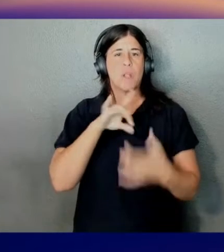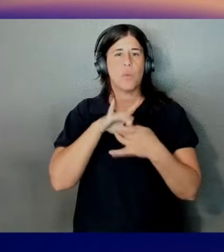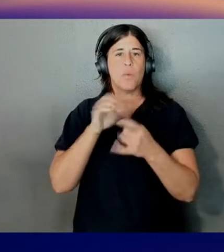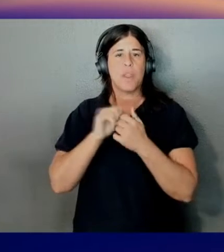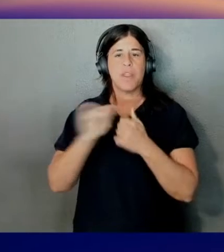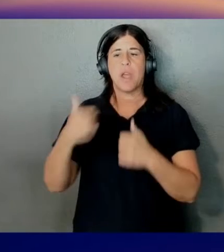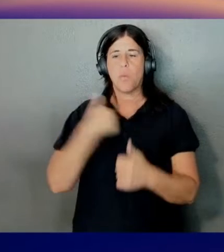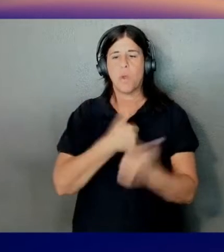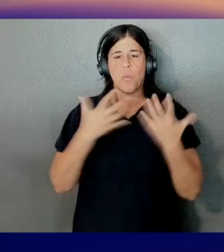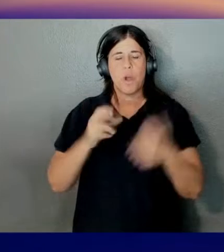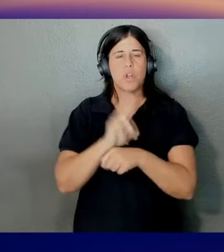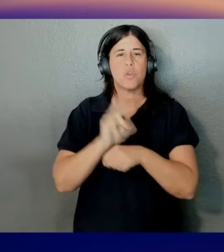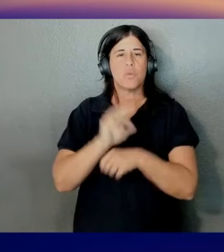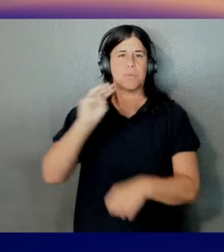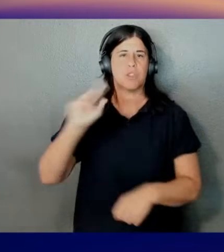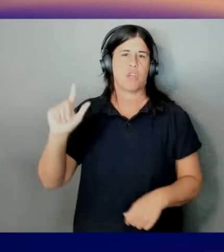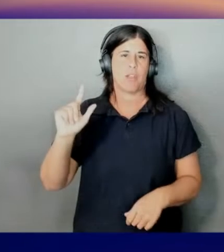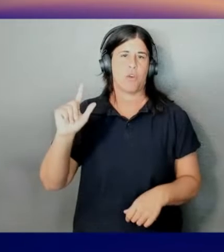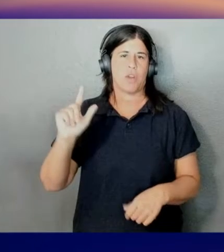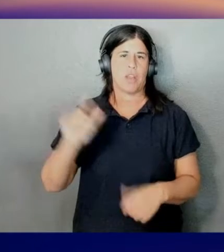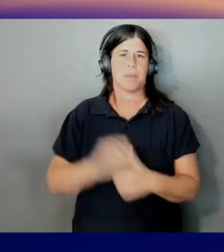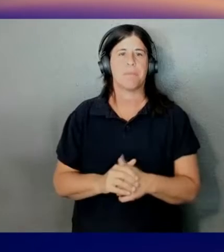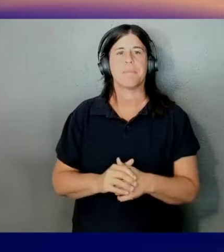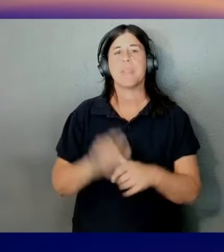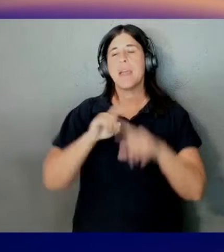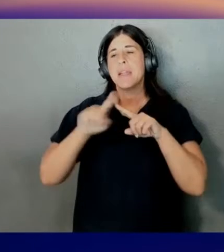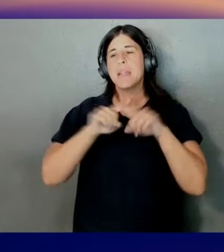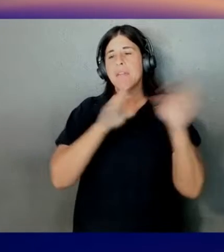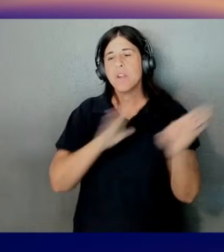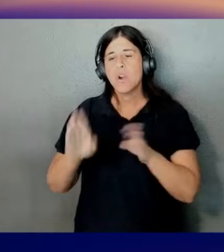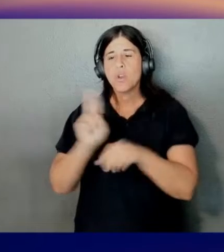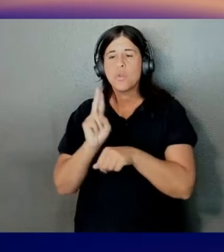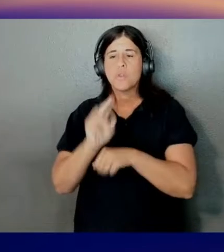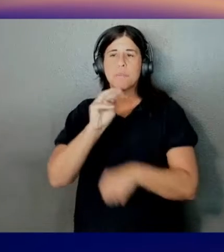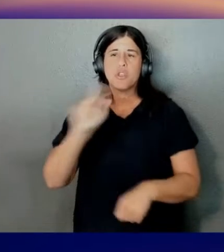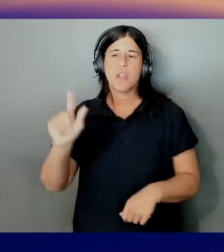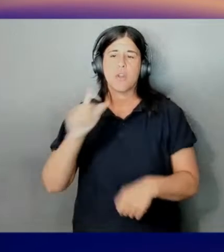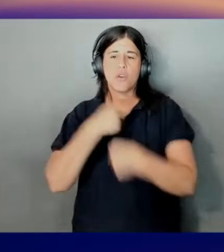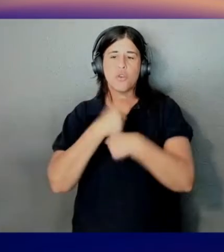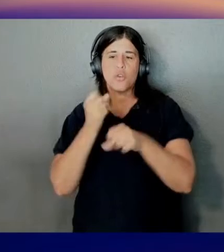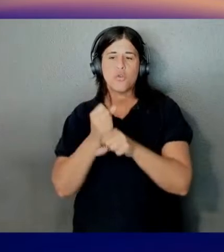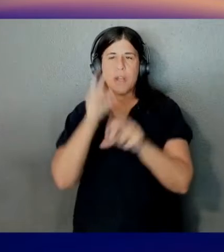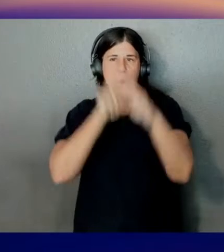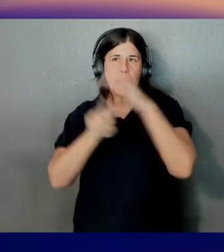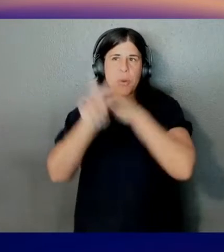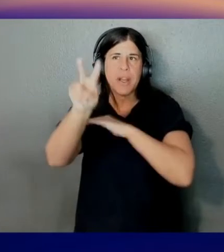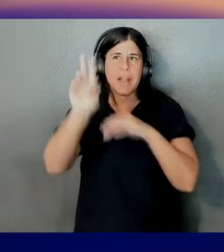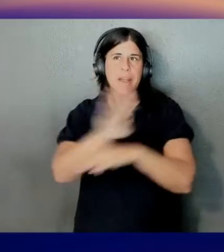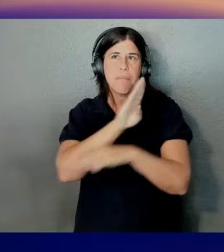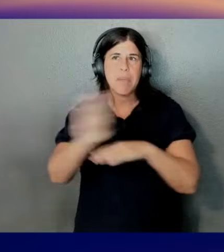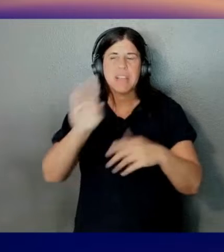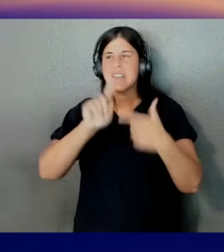So a lot of organizations use machine learning to generate predictive business predictions, business insights